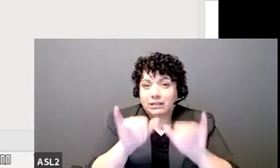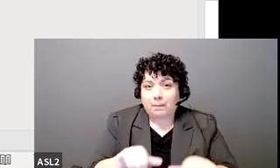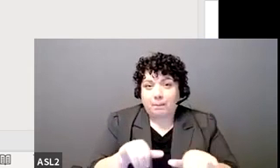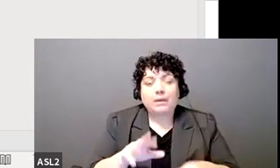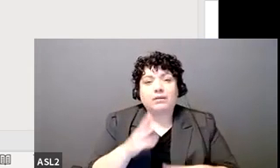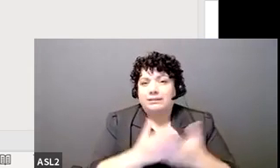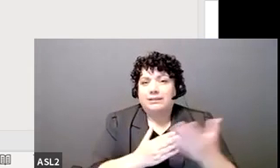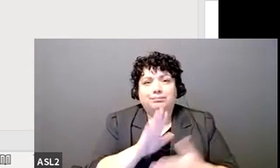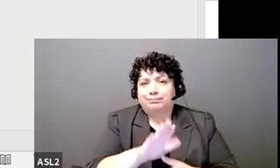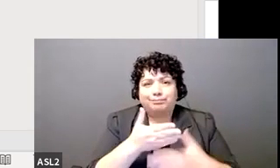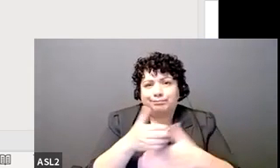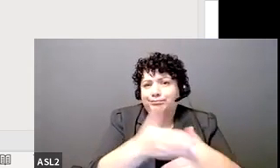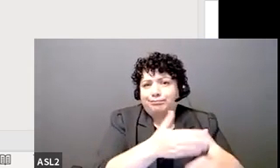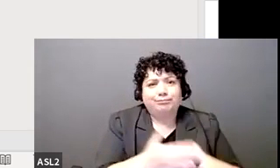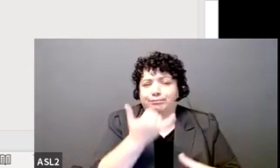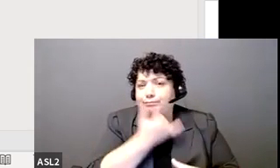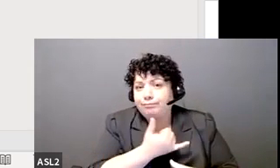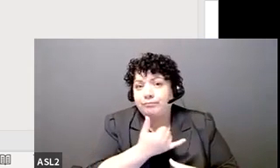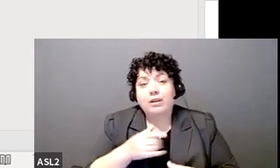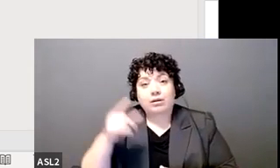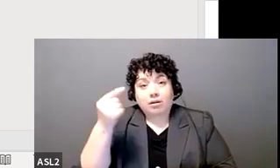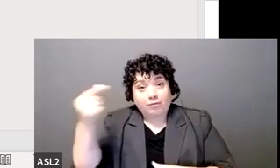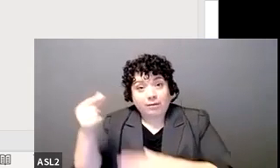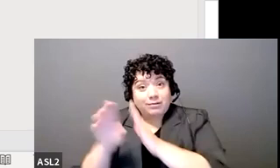that are being developed by government and by policy makers to address some of these challenges